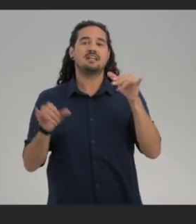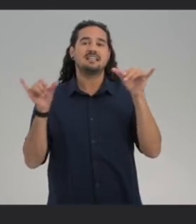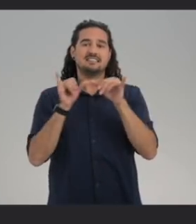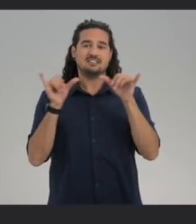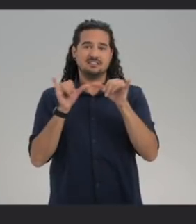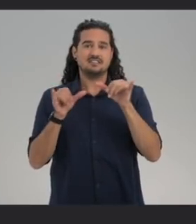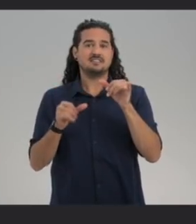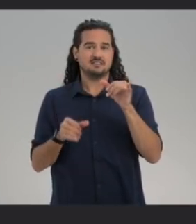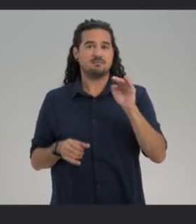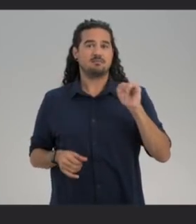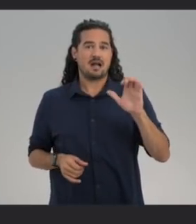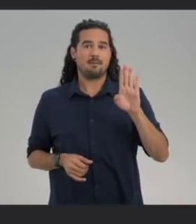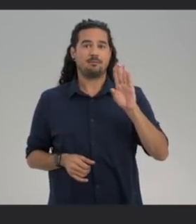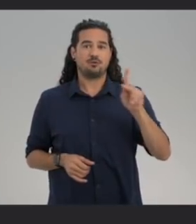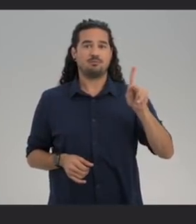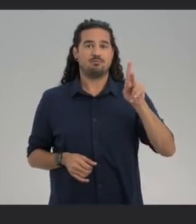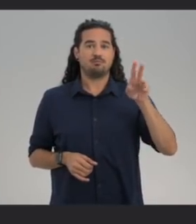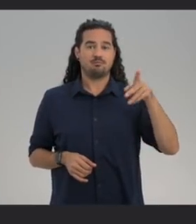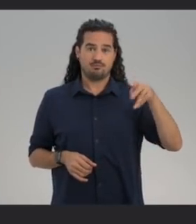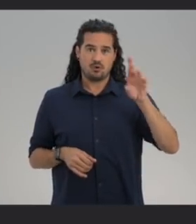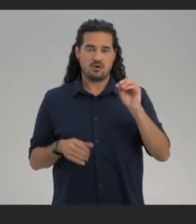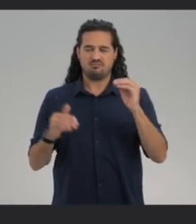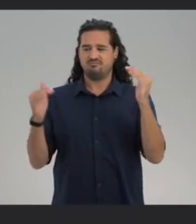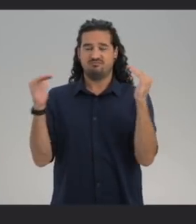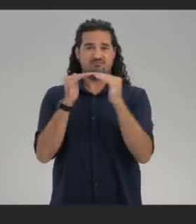that no other compact, three-pound pro notebook can do,